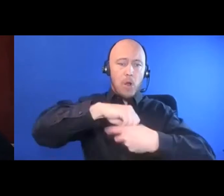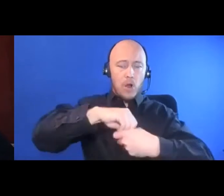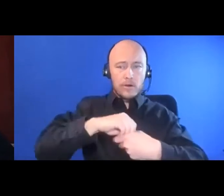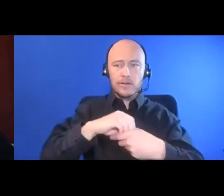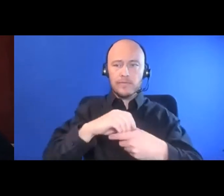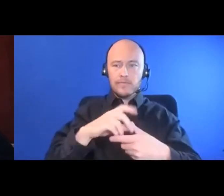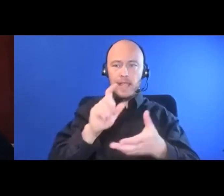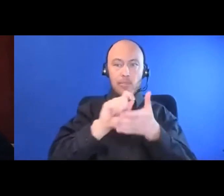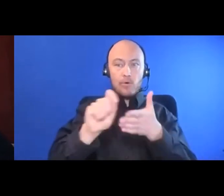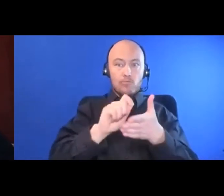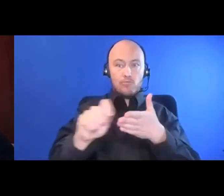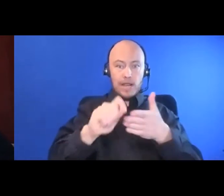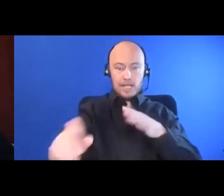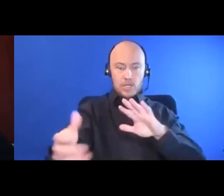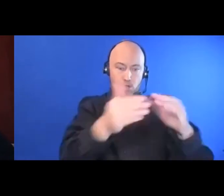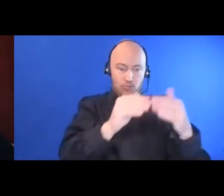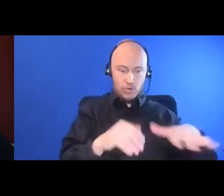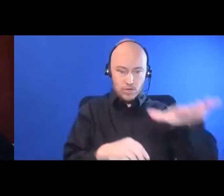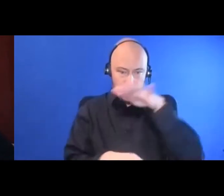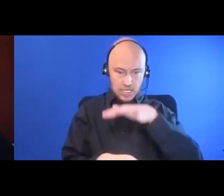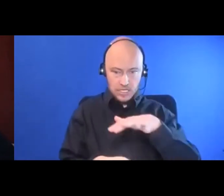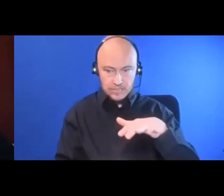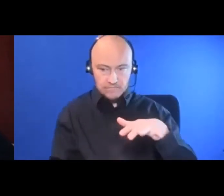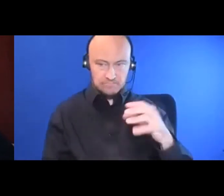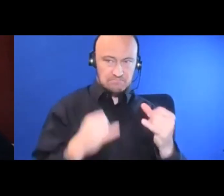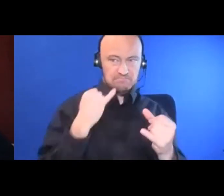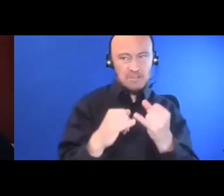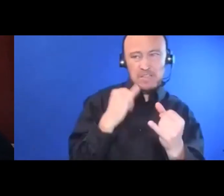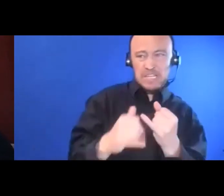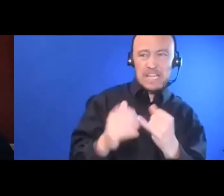in the last 10 years, I suppose,